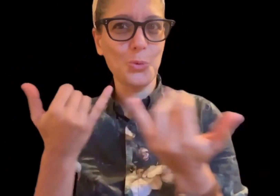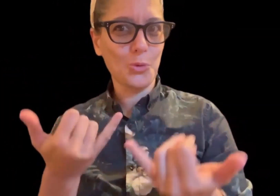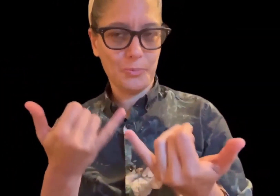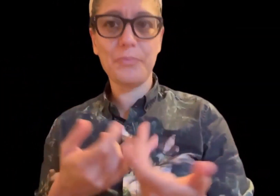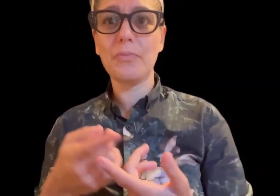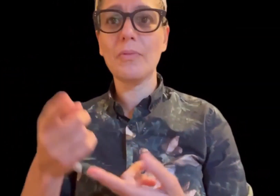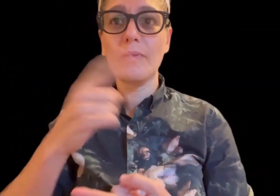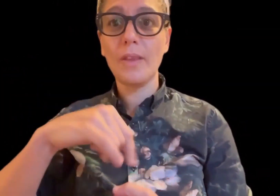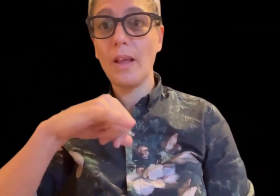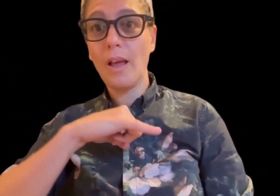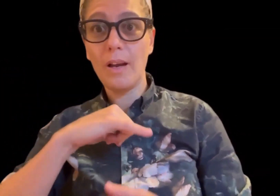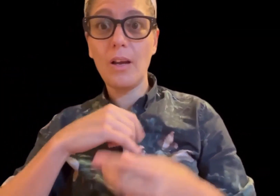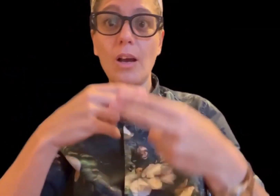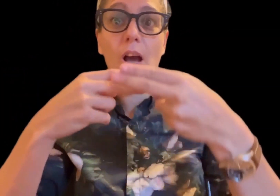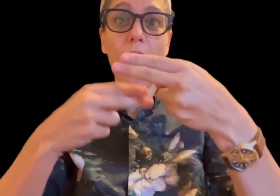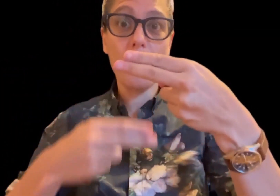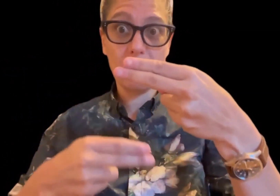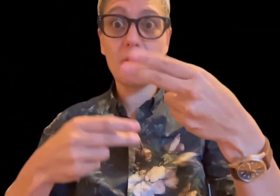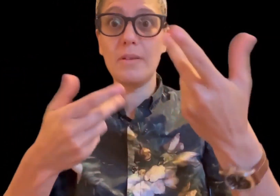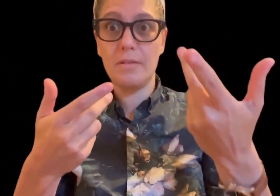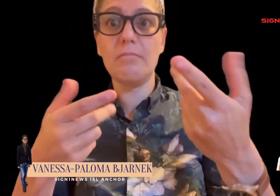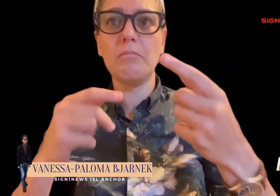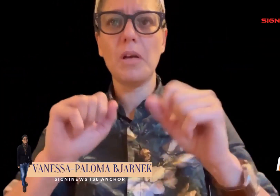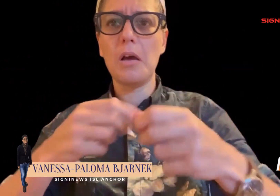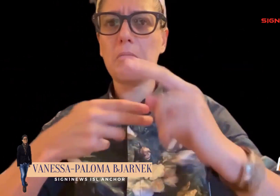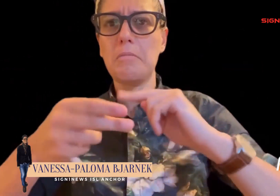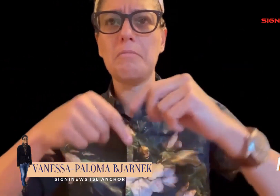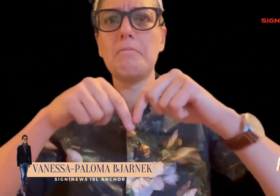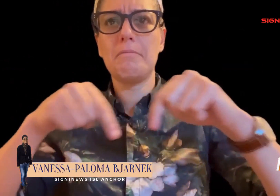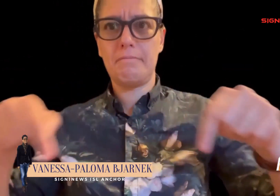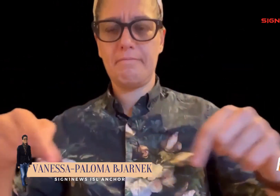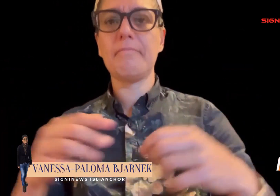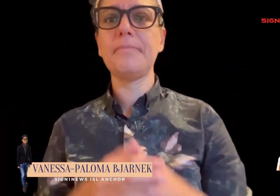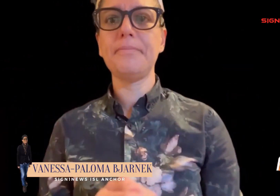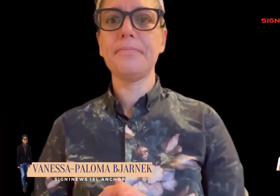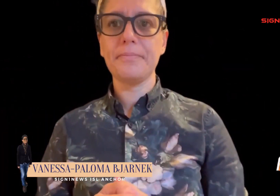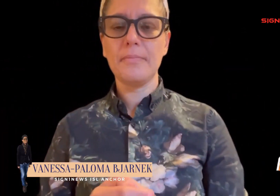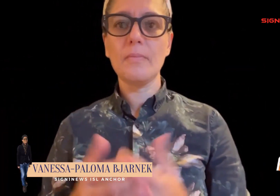headlines today if you post an interesting comment during this update we may add it at